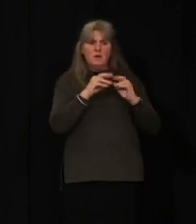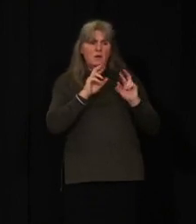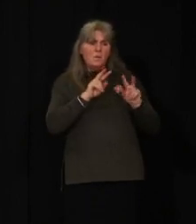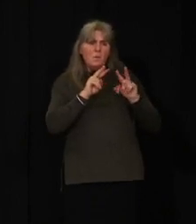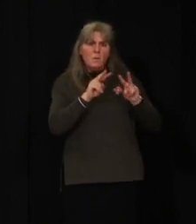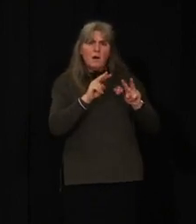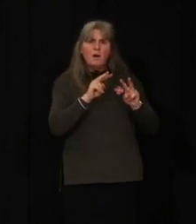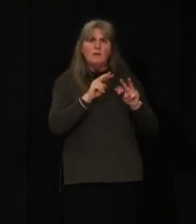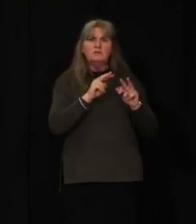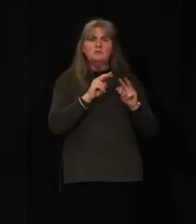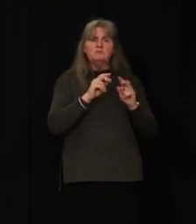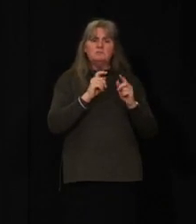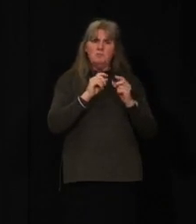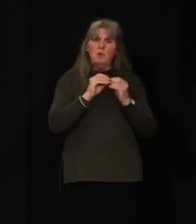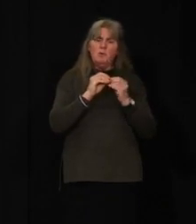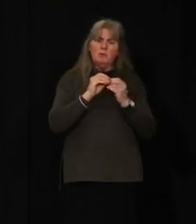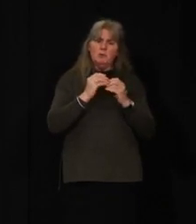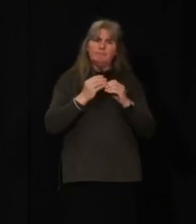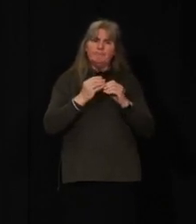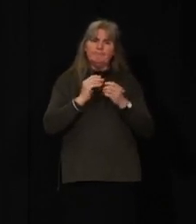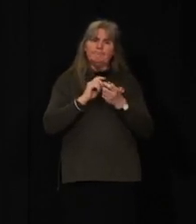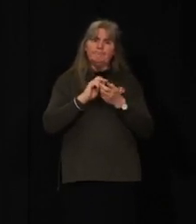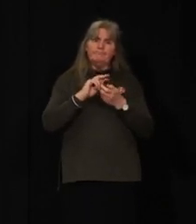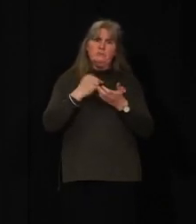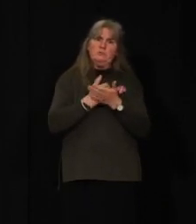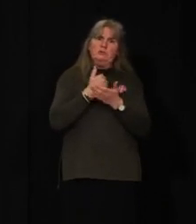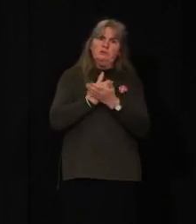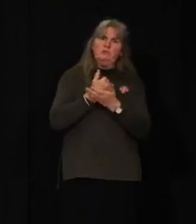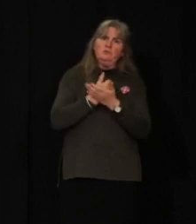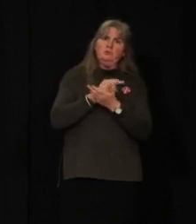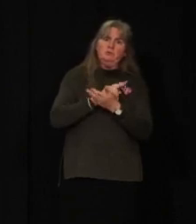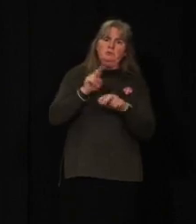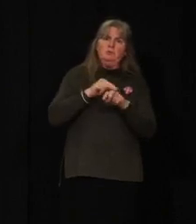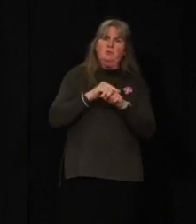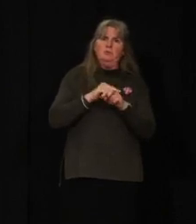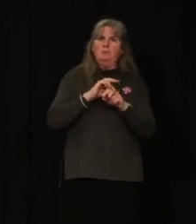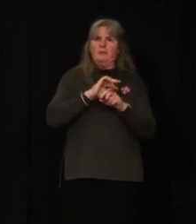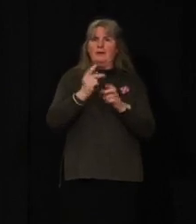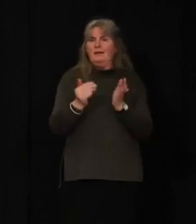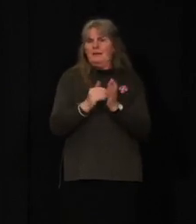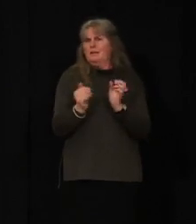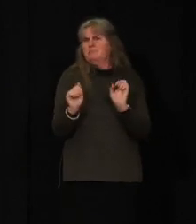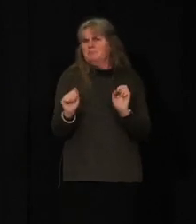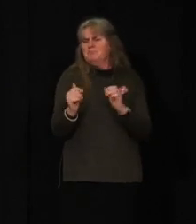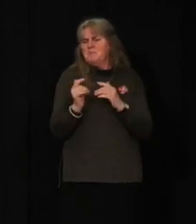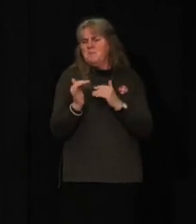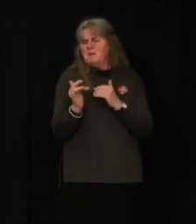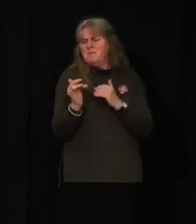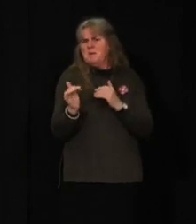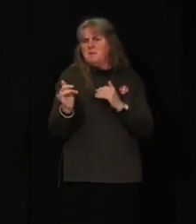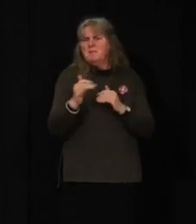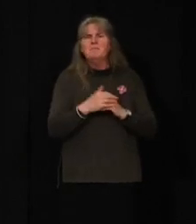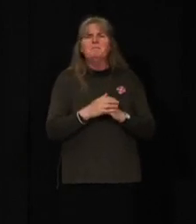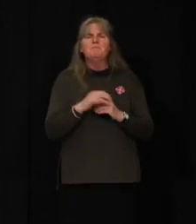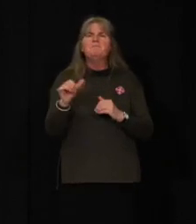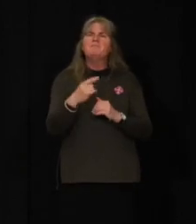everyday. Thank you. Next question, Gabrielle?